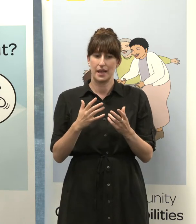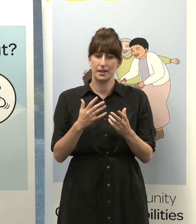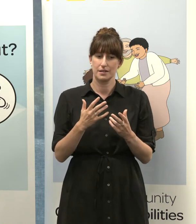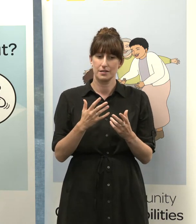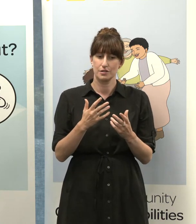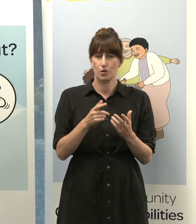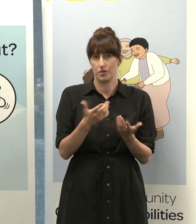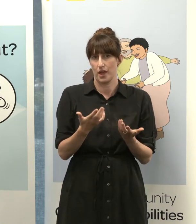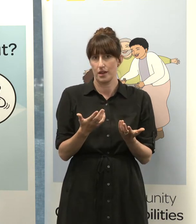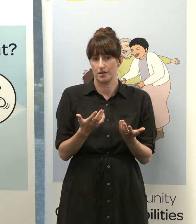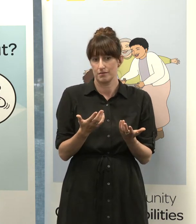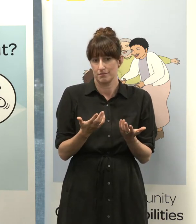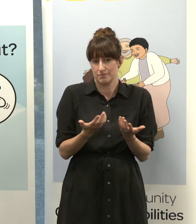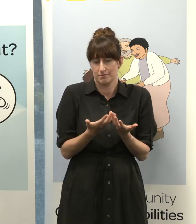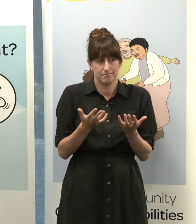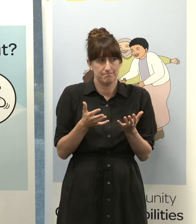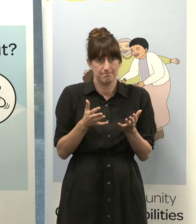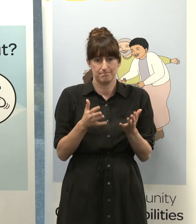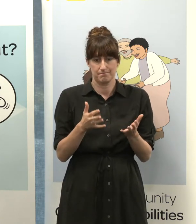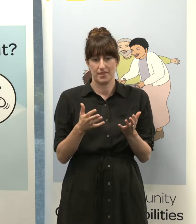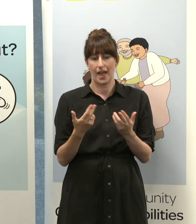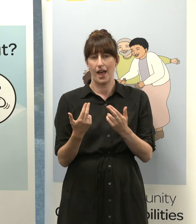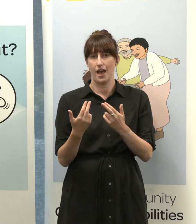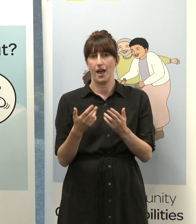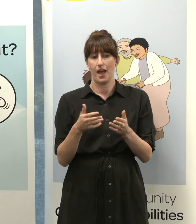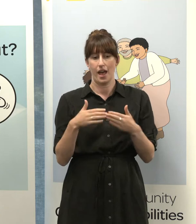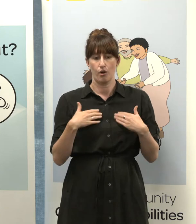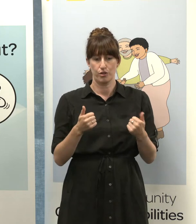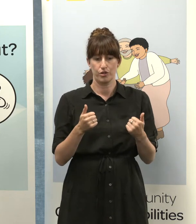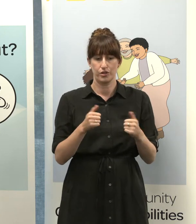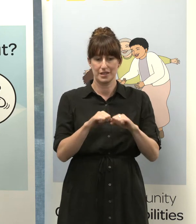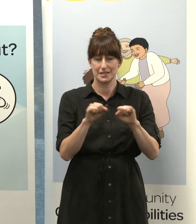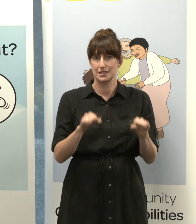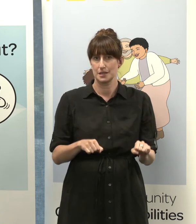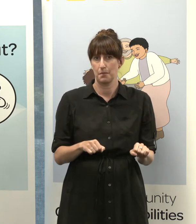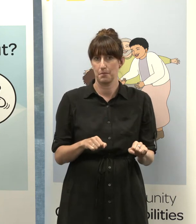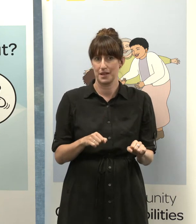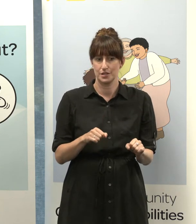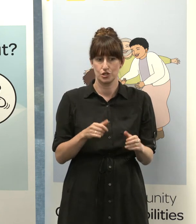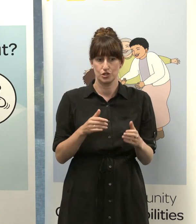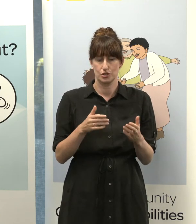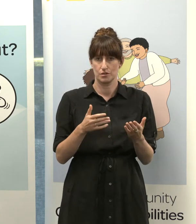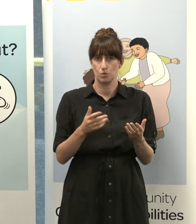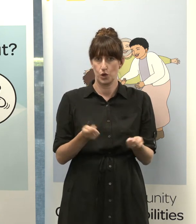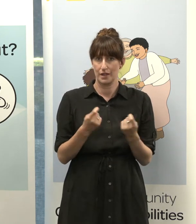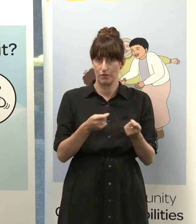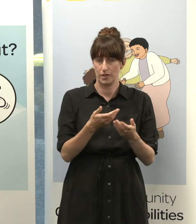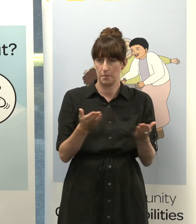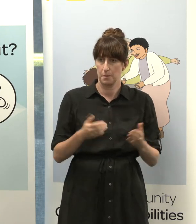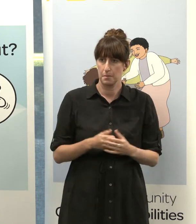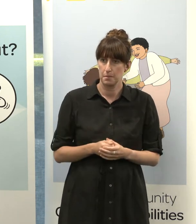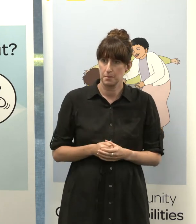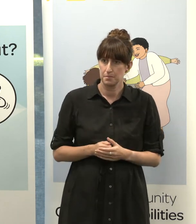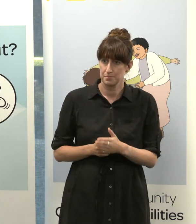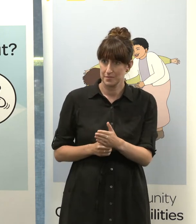more likely to be exacerbated if they get COVID-19. So I take this as a sign that the health system is responding